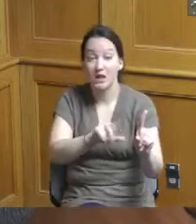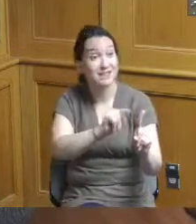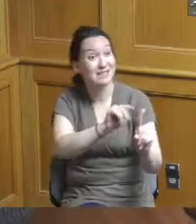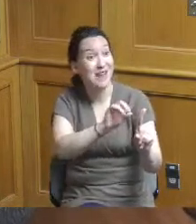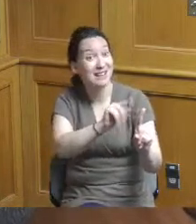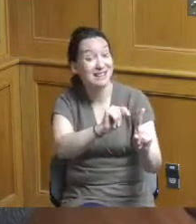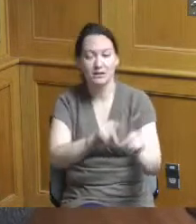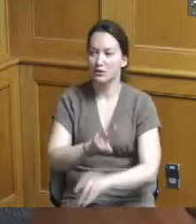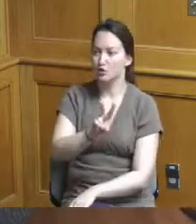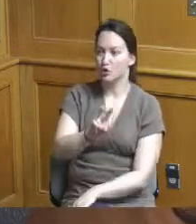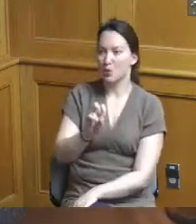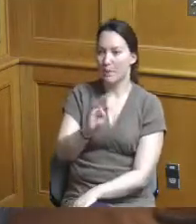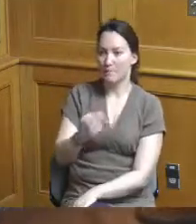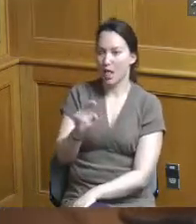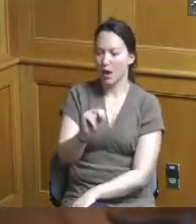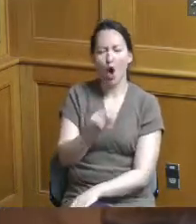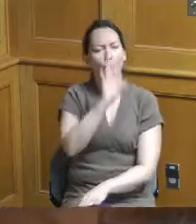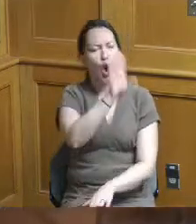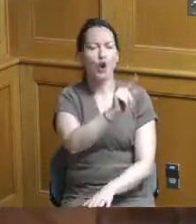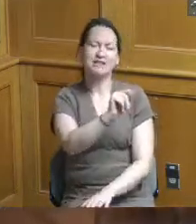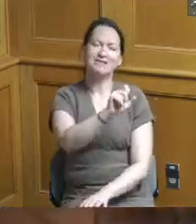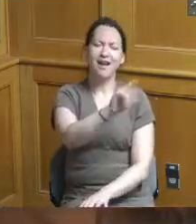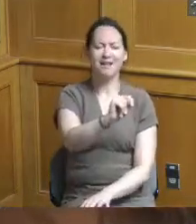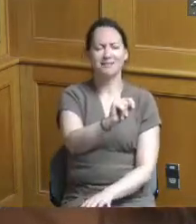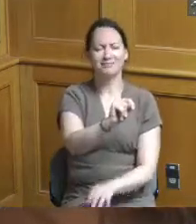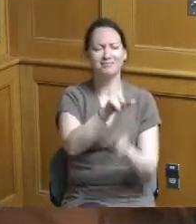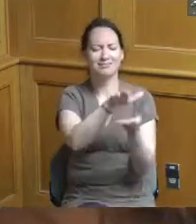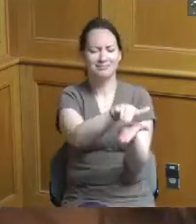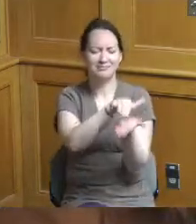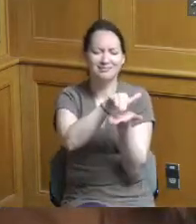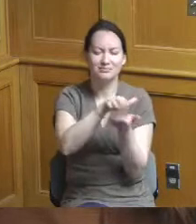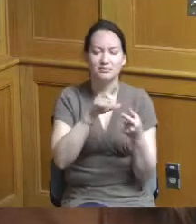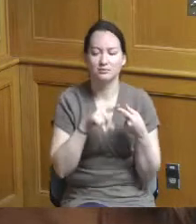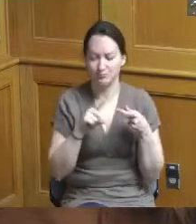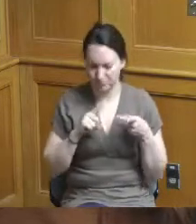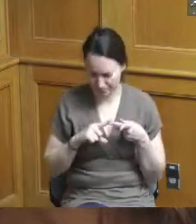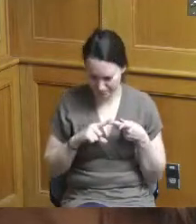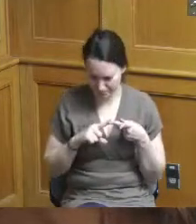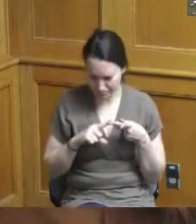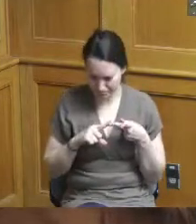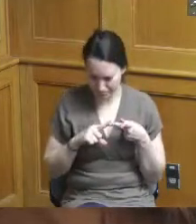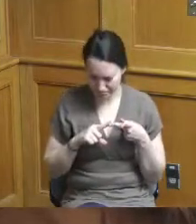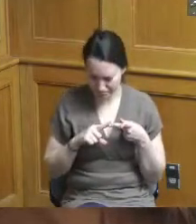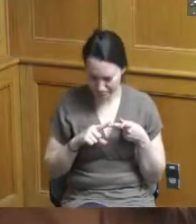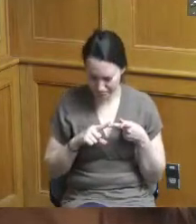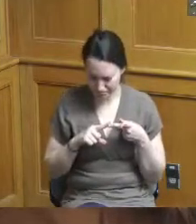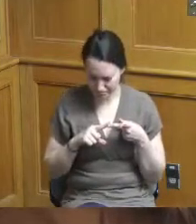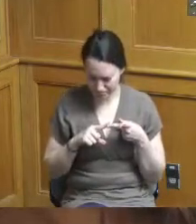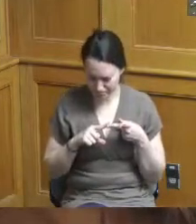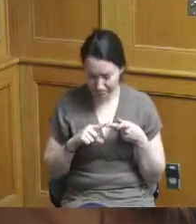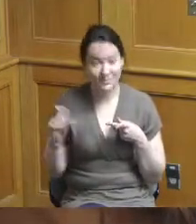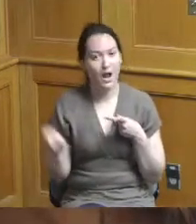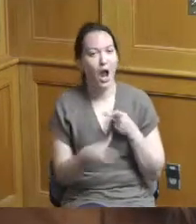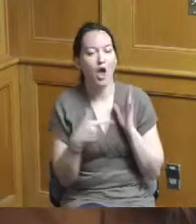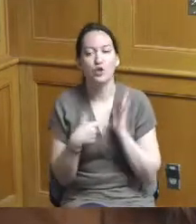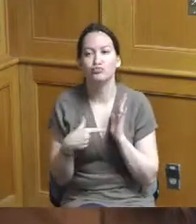200 million dollars would come out of the tide we don't put other we got other debts that's in the